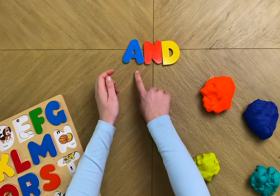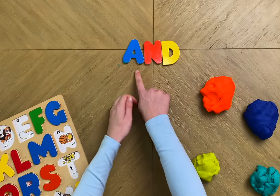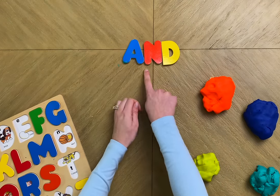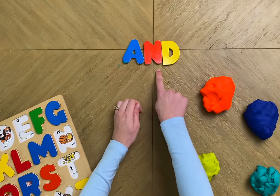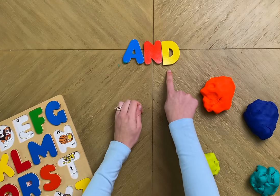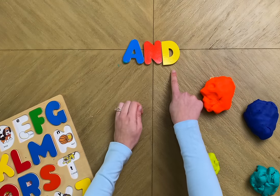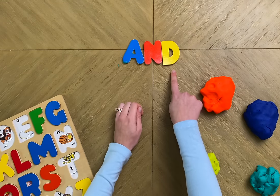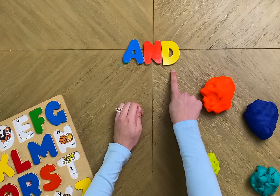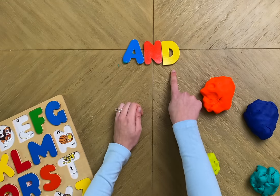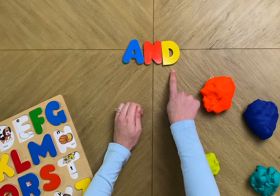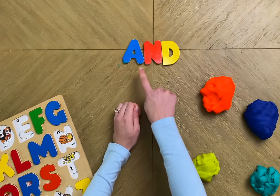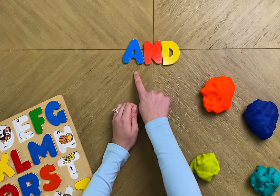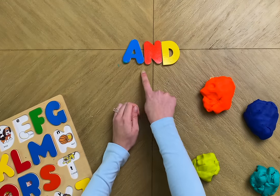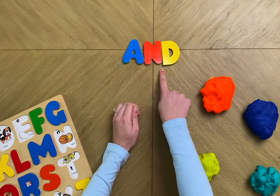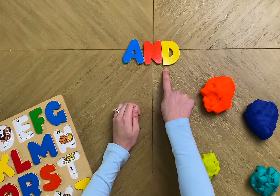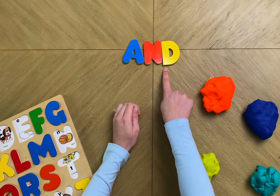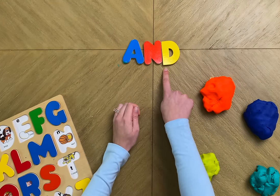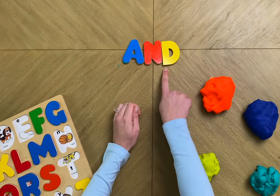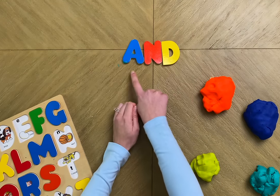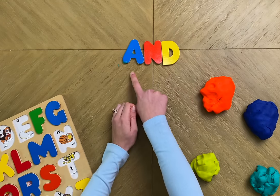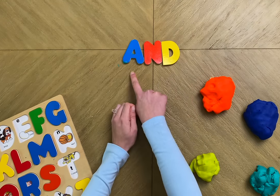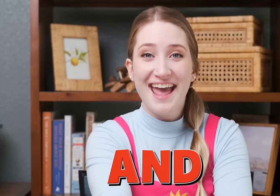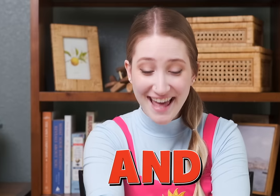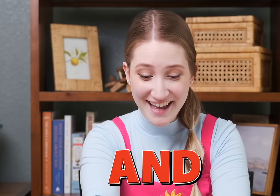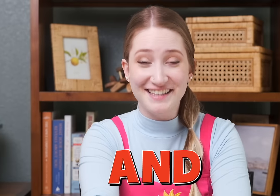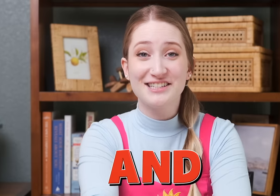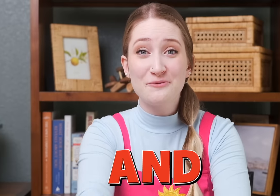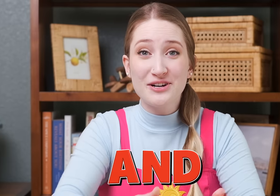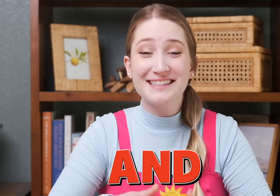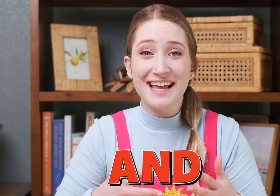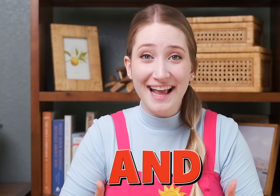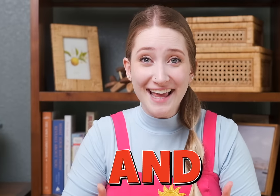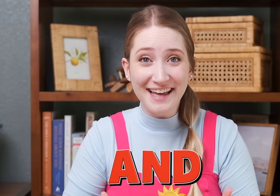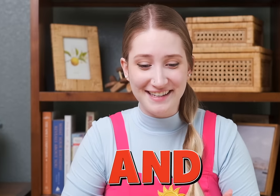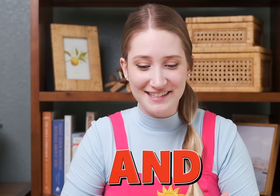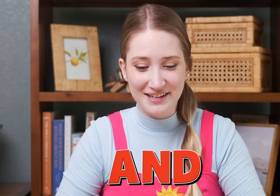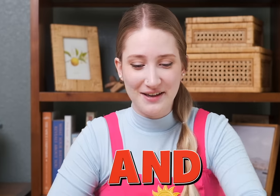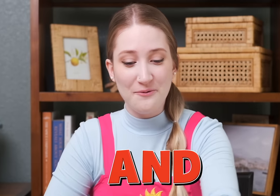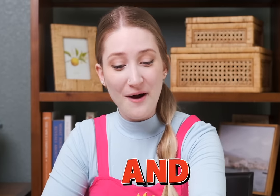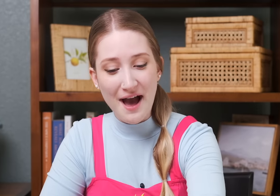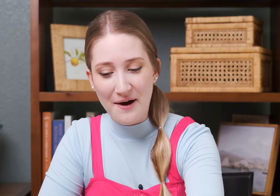And. And! The word is and! Wow.